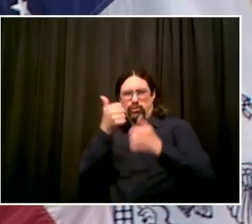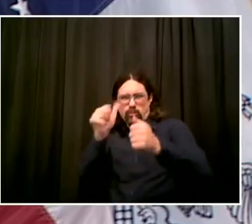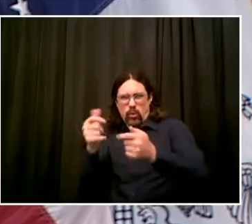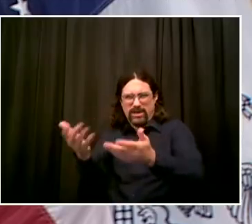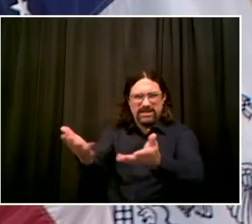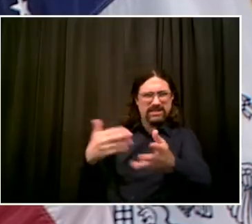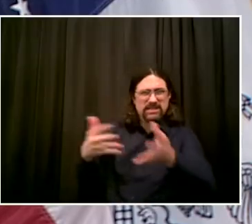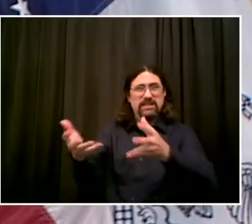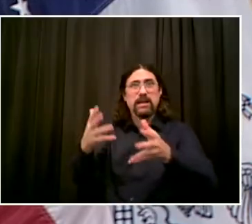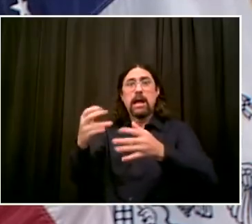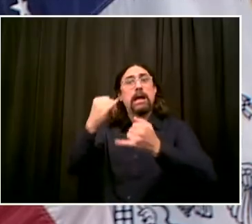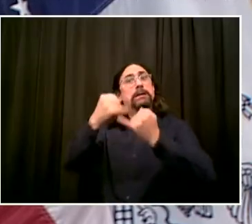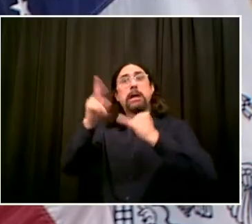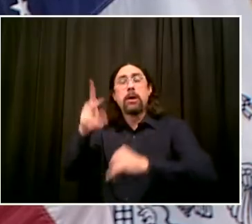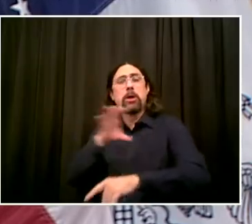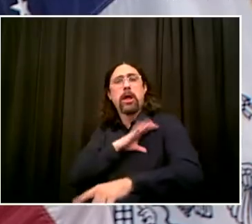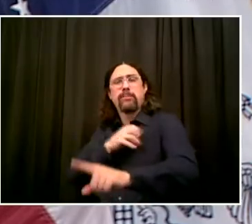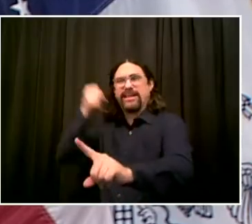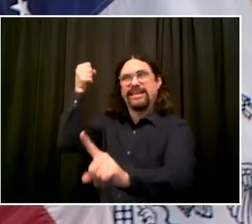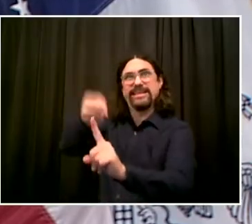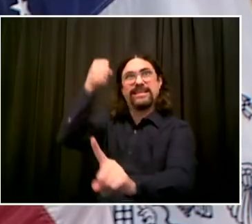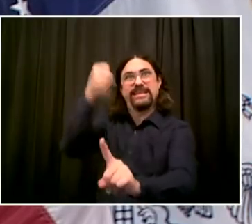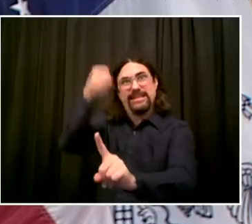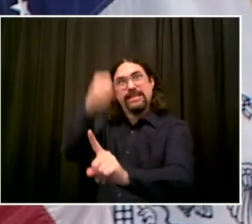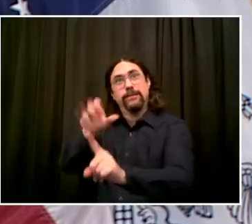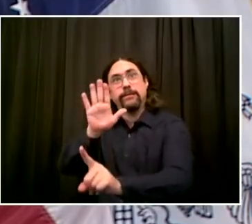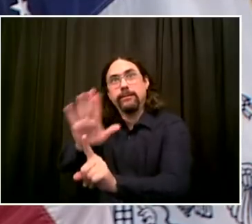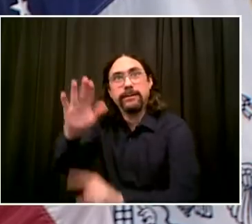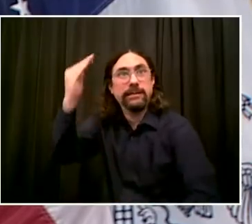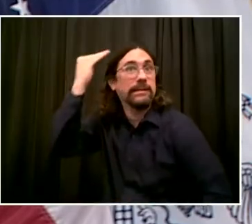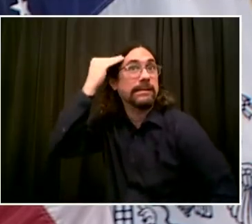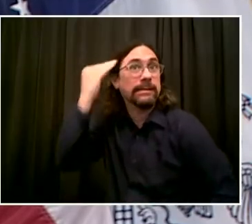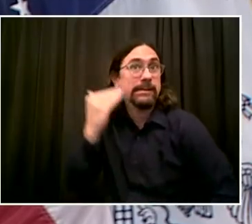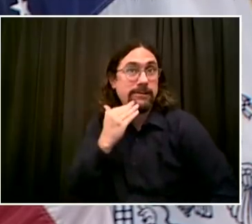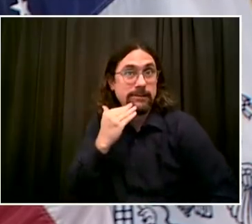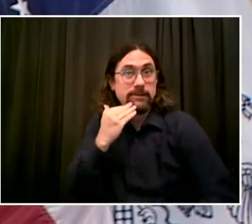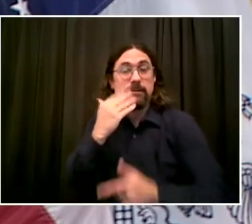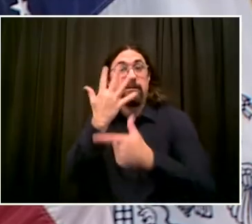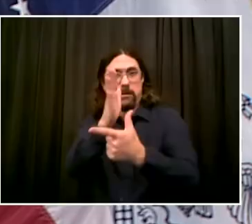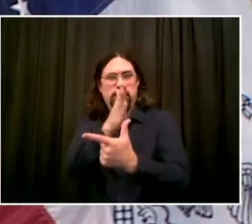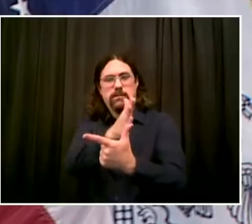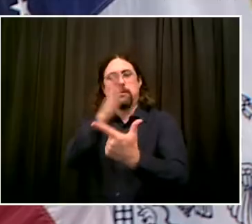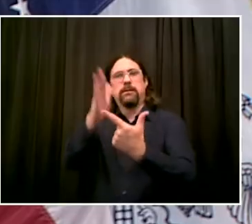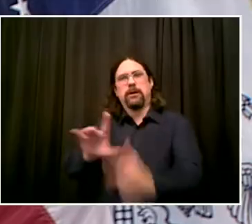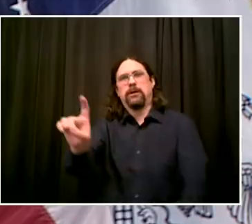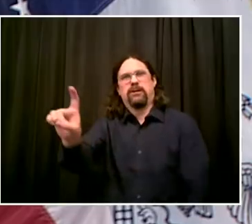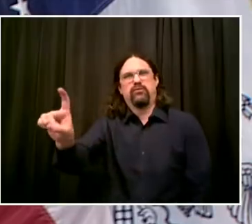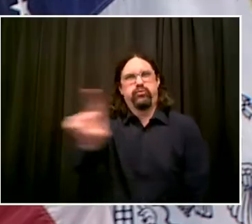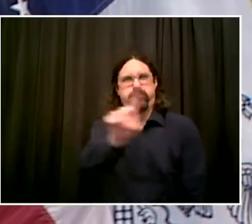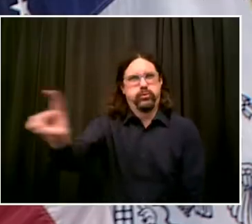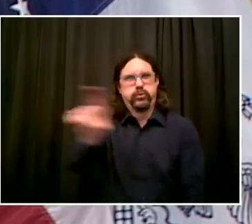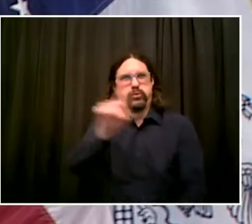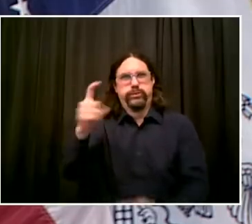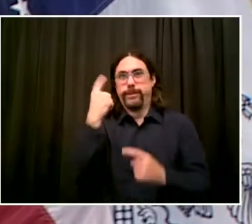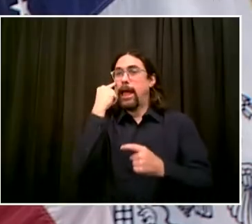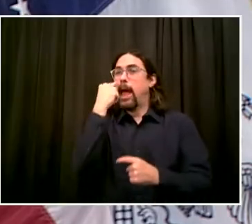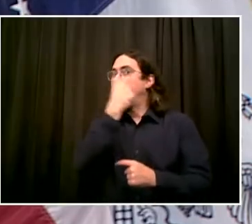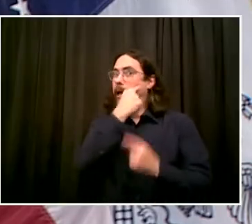THE INDIVIDUAL IS LATER PEPPER SPRAYED, THEY ARE ARRESTED, I'M WONDERING IF